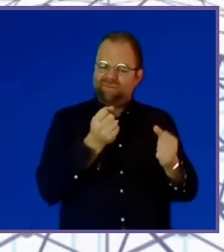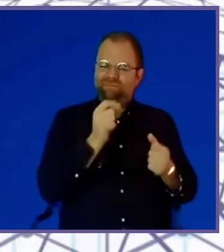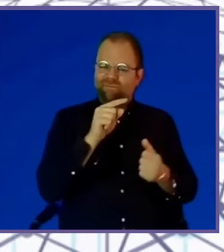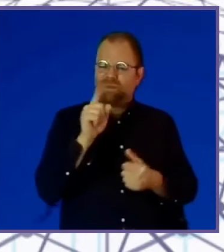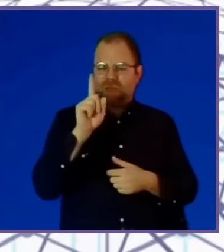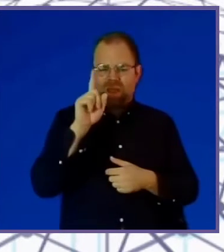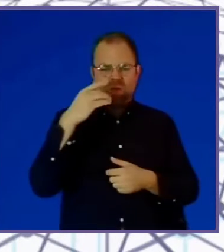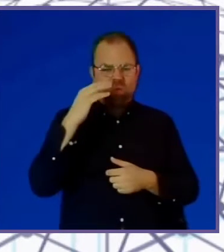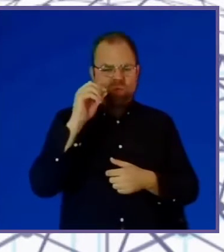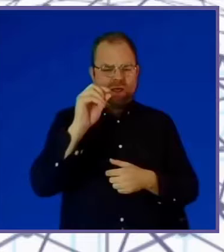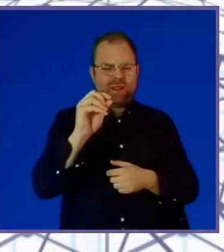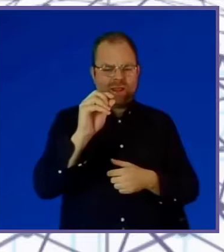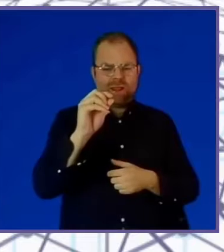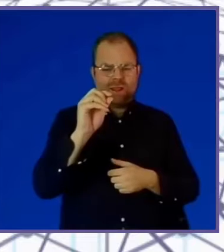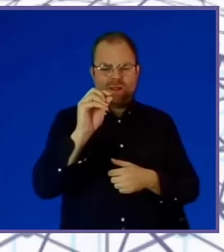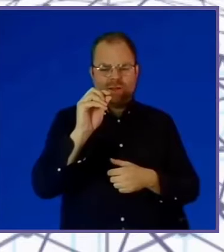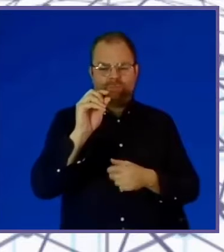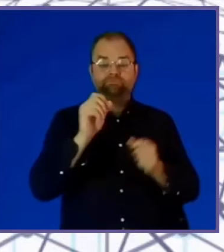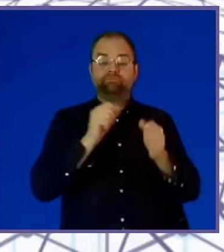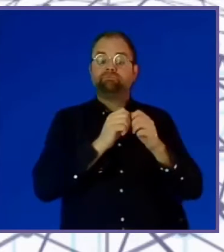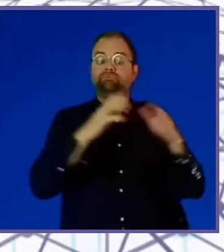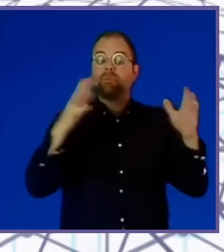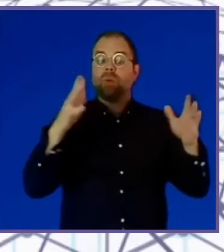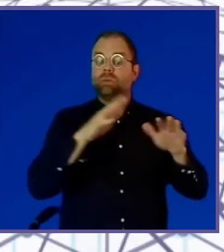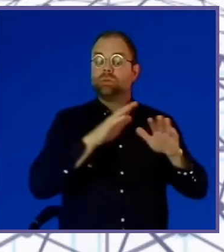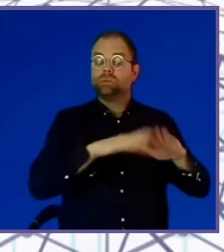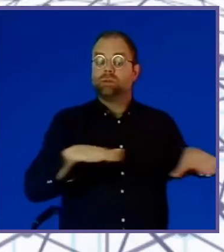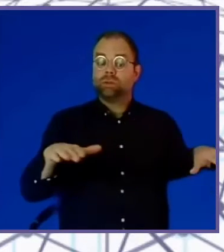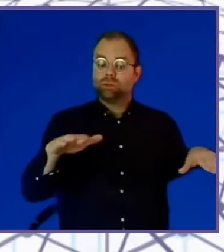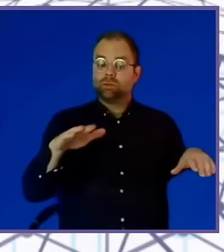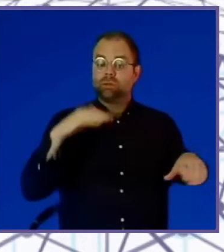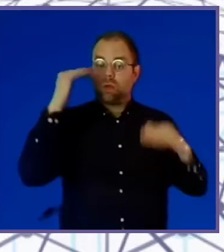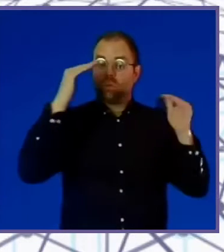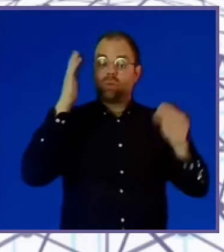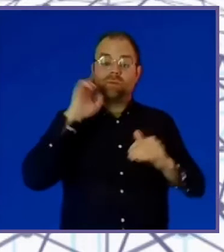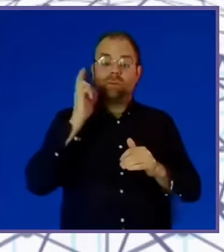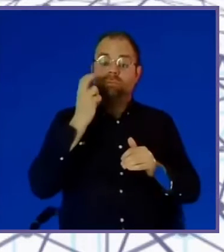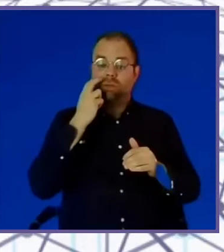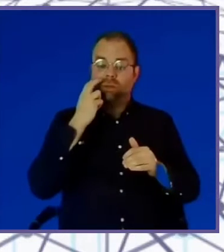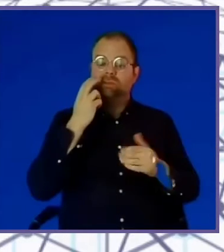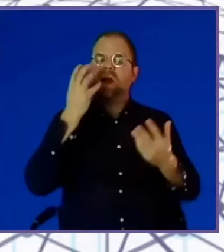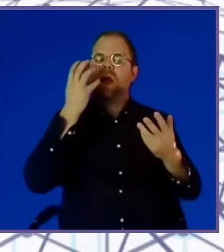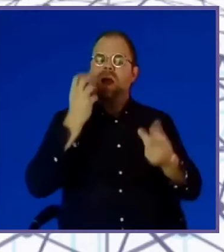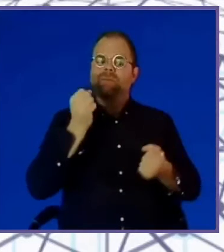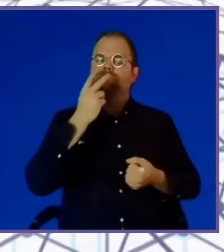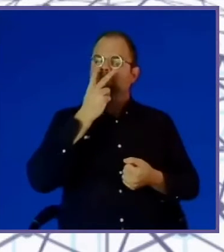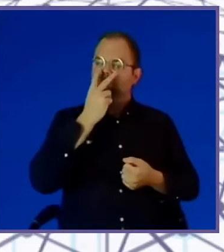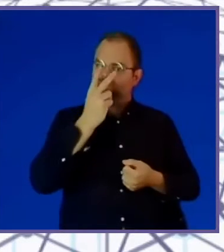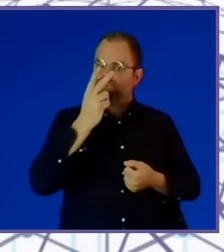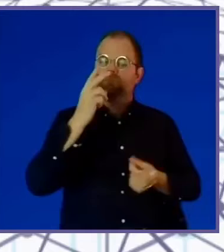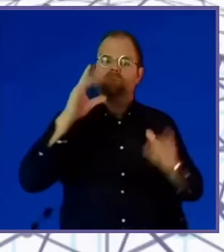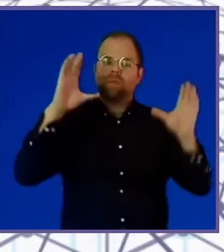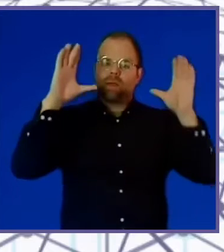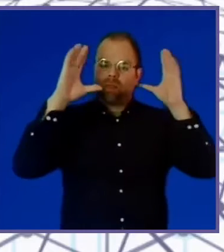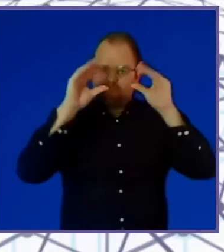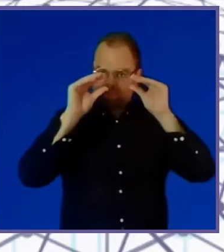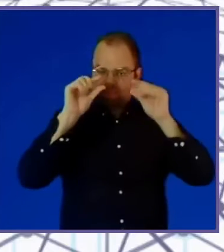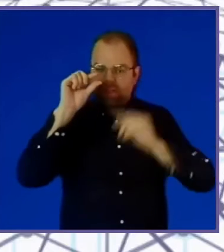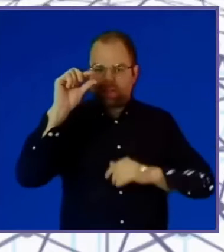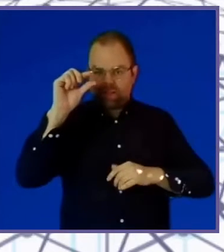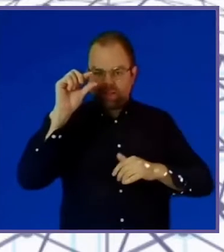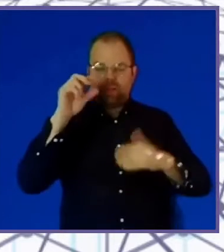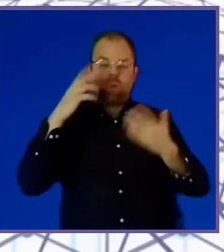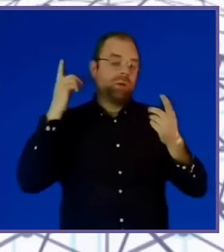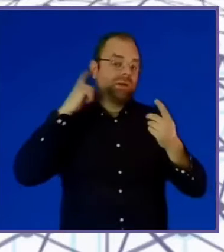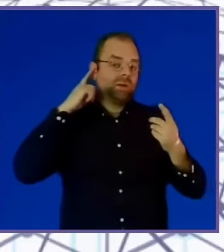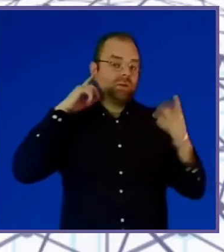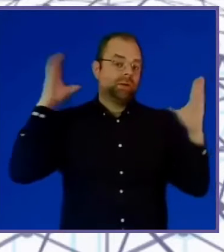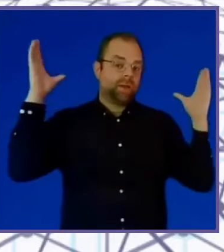they can use. And so there is vast diversity within the population of deaf blind people. You.